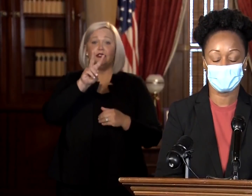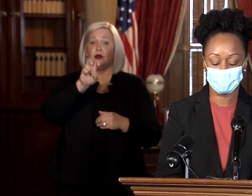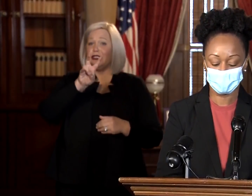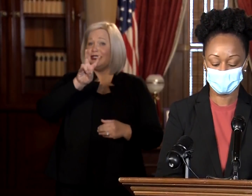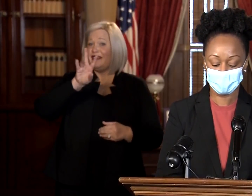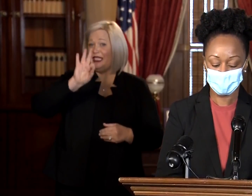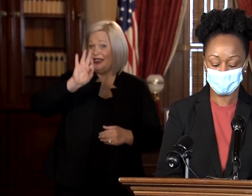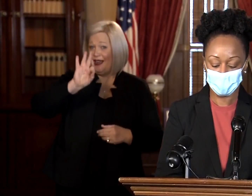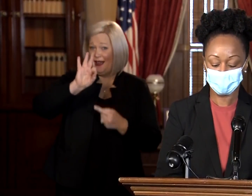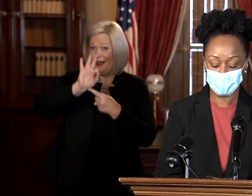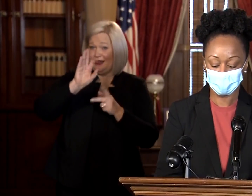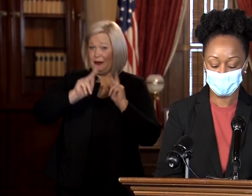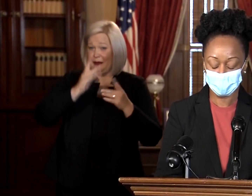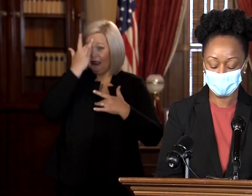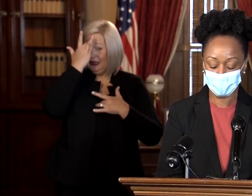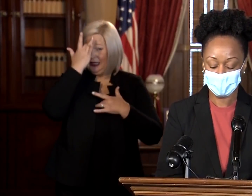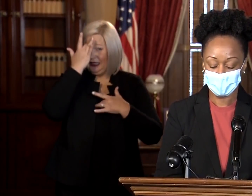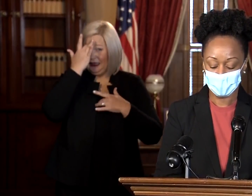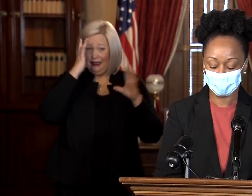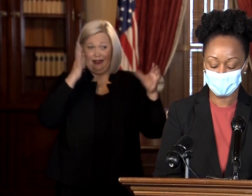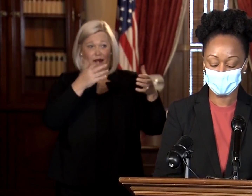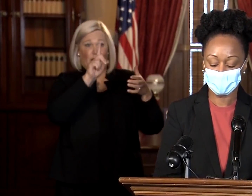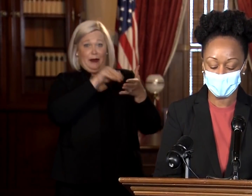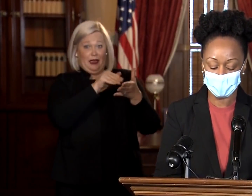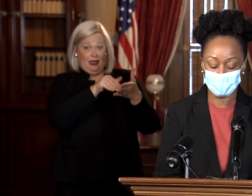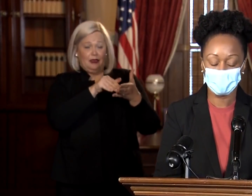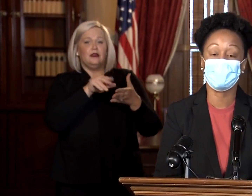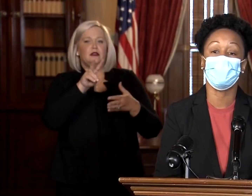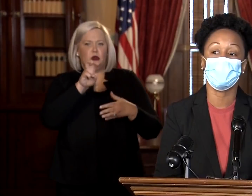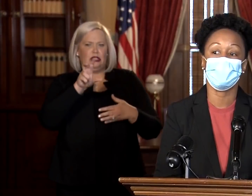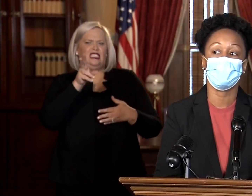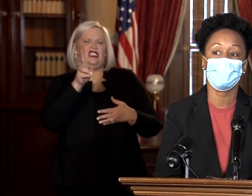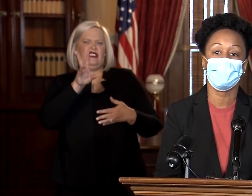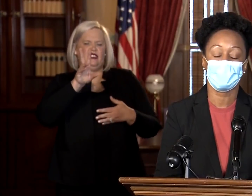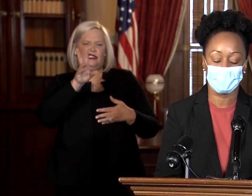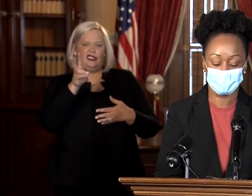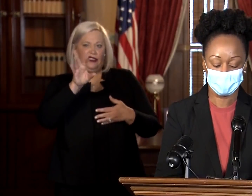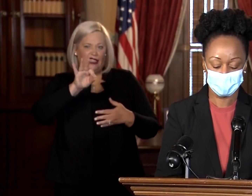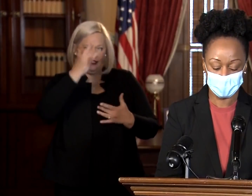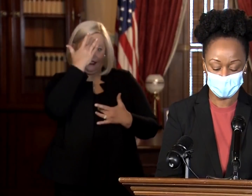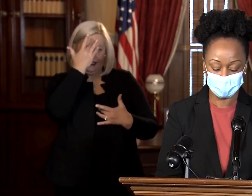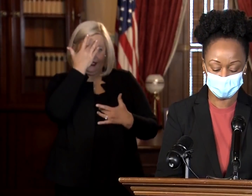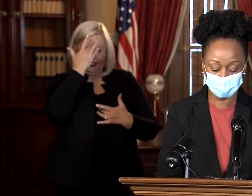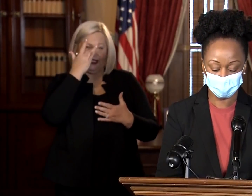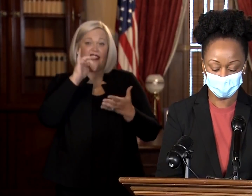we are tracking. Cases are now at 279 cases per Cases are now at 279 cases per million people and have been